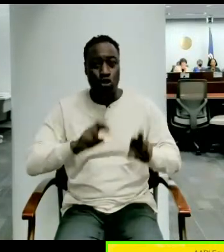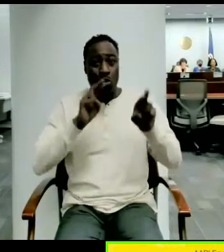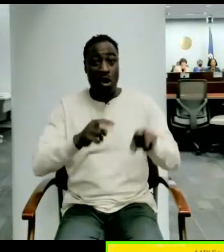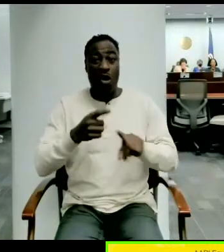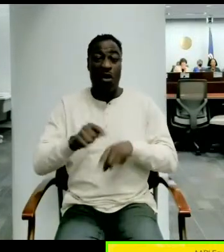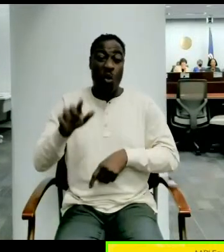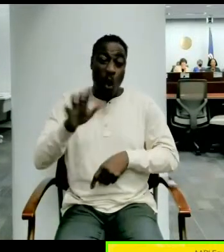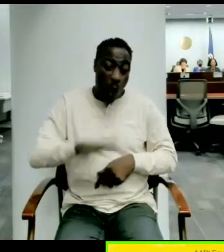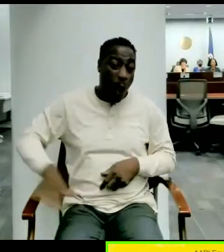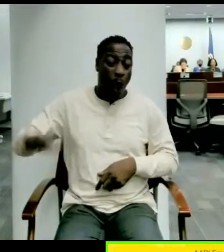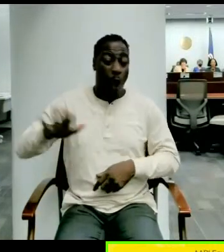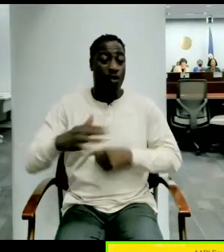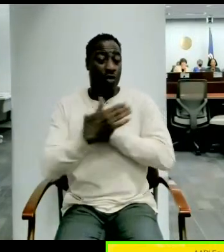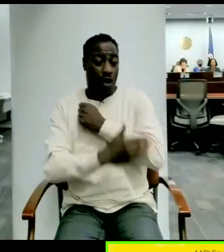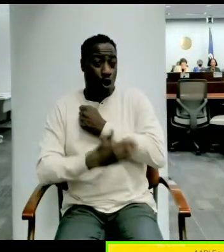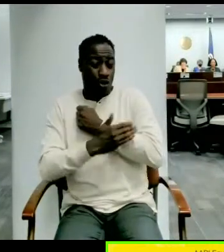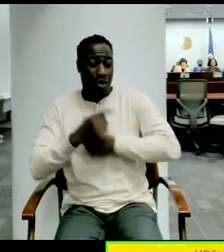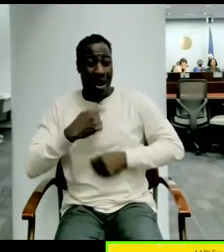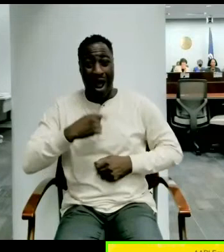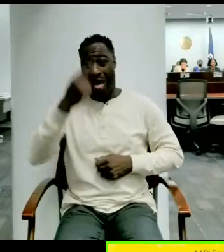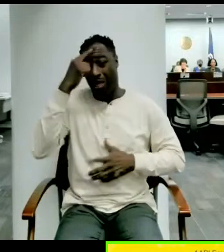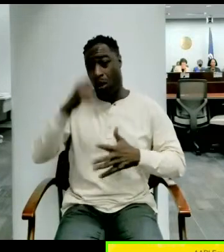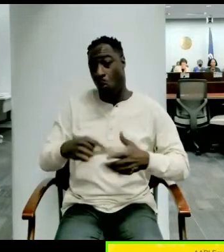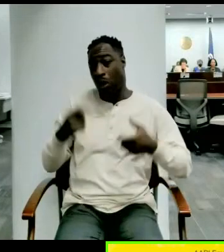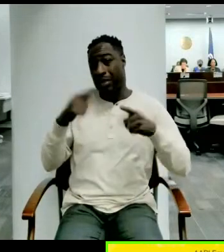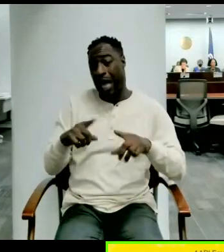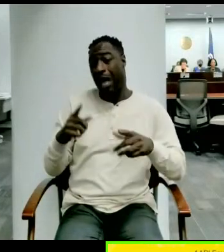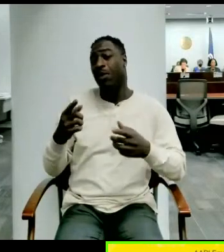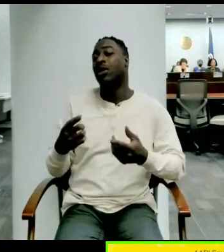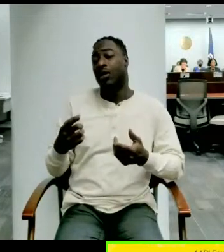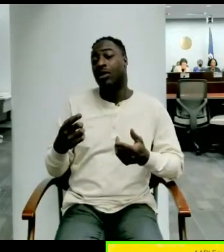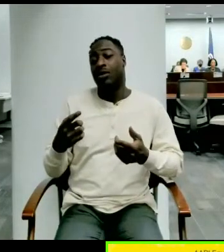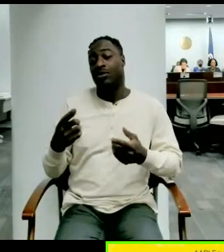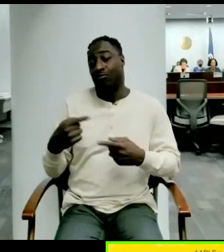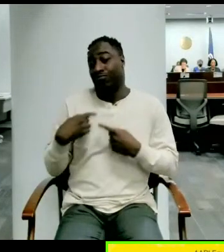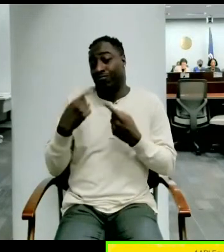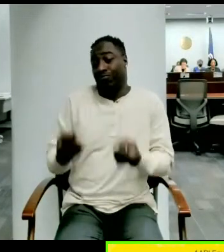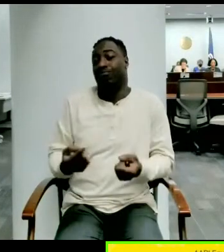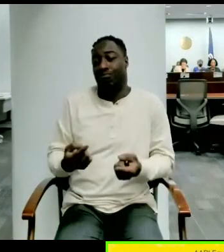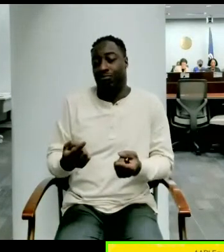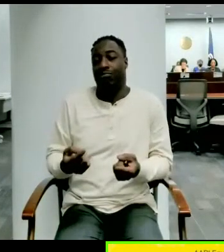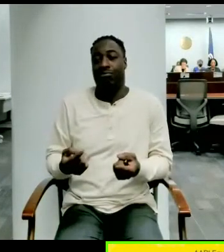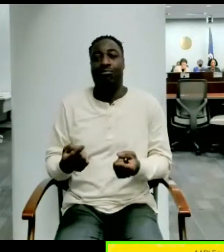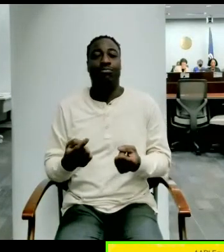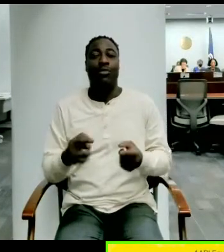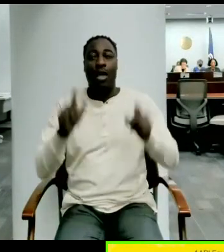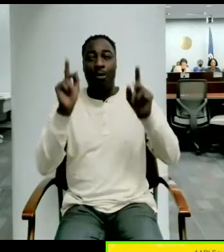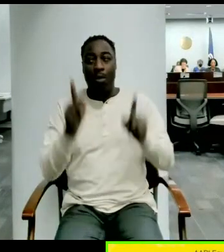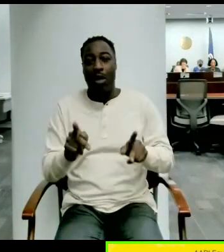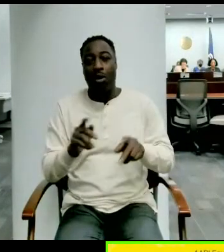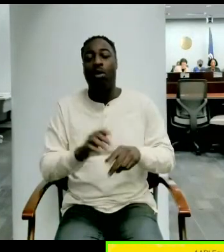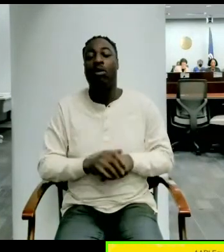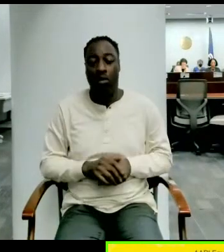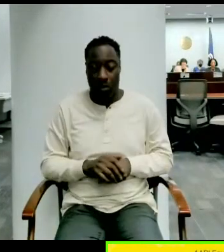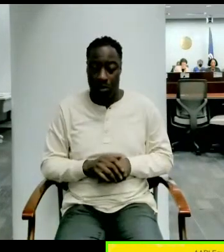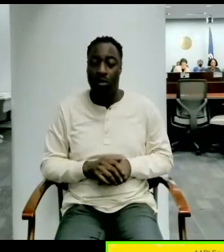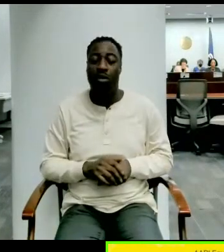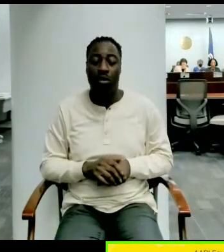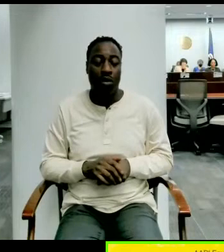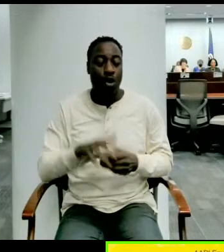the country and so I think what has happened essentially is um individuals um learned either